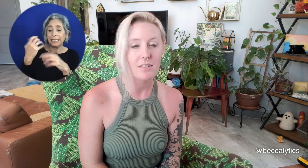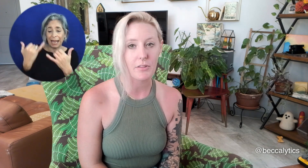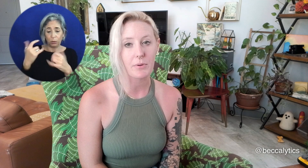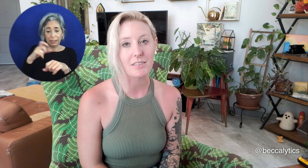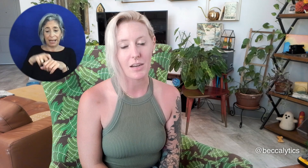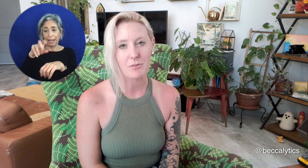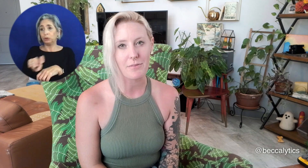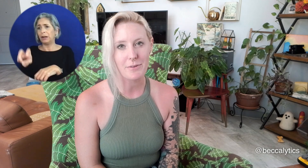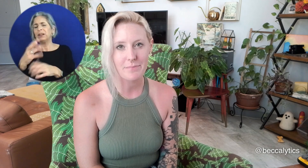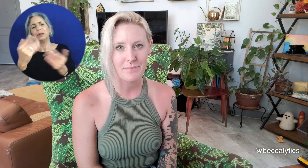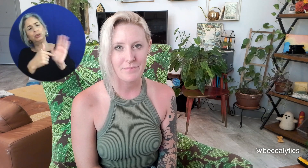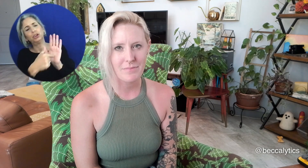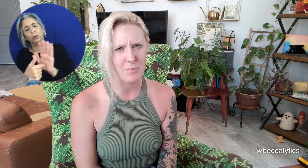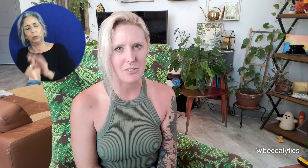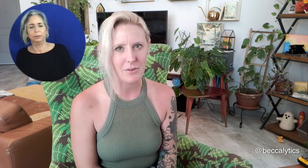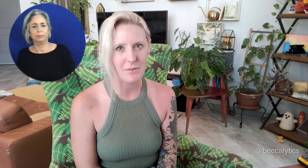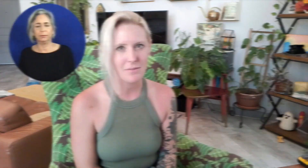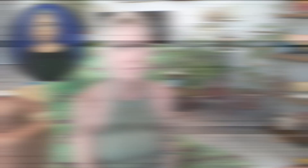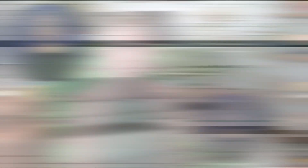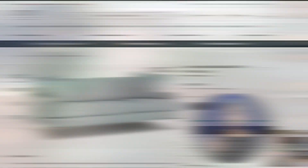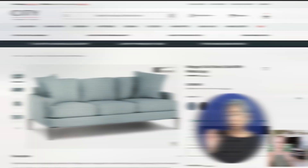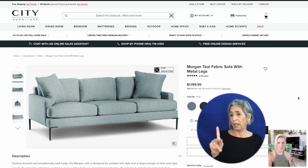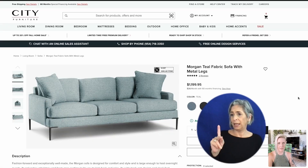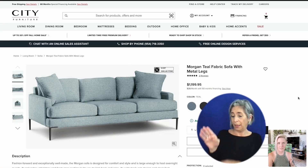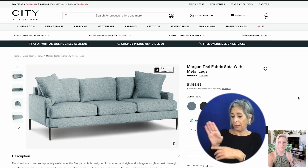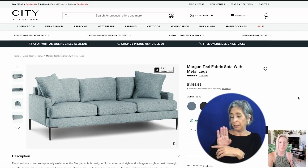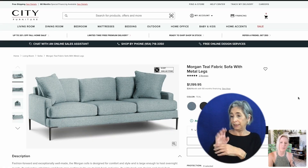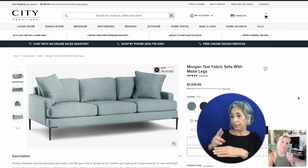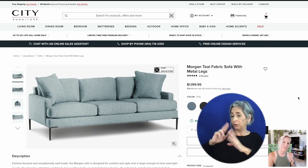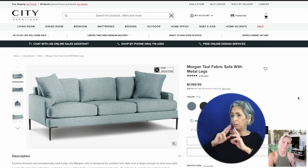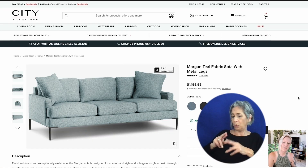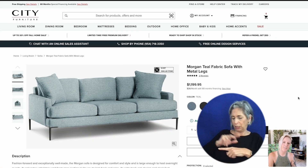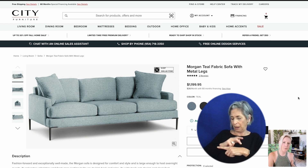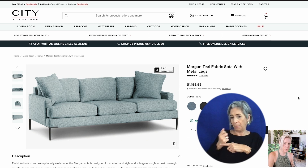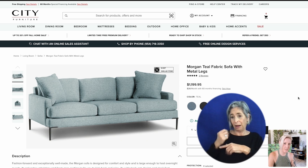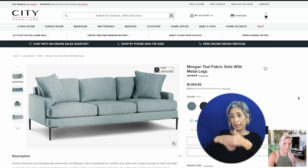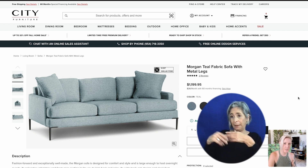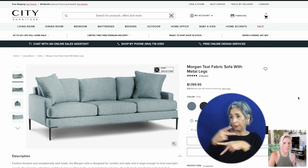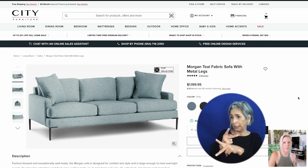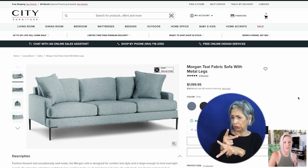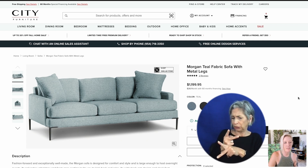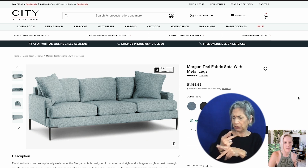now that we can time travel, let me show you. Okay, so the business is reporting a bug in production.